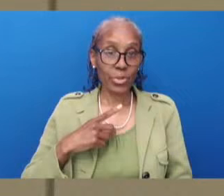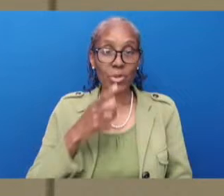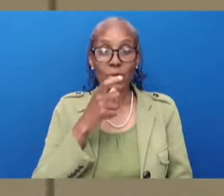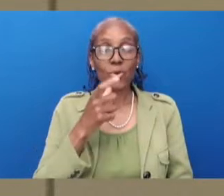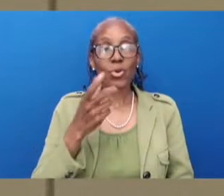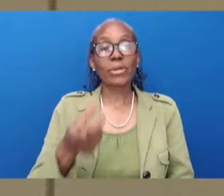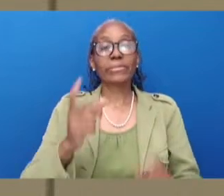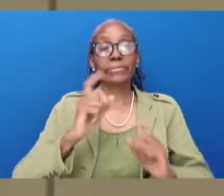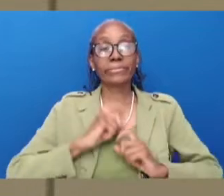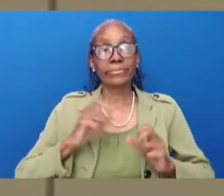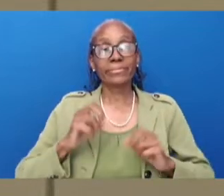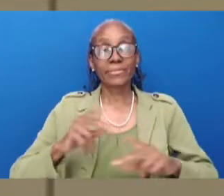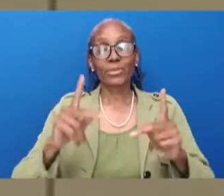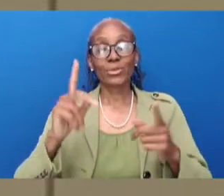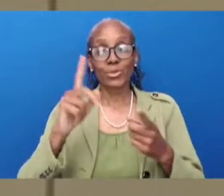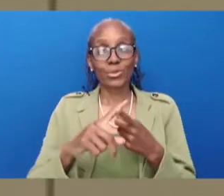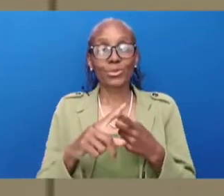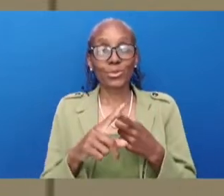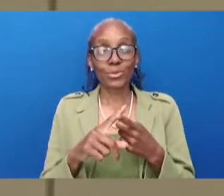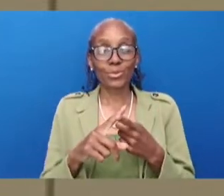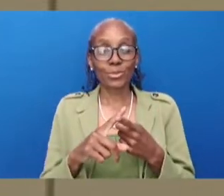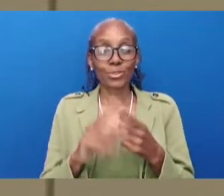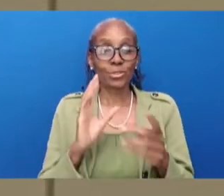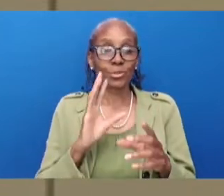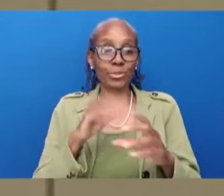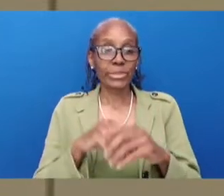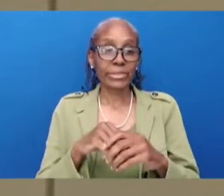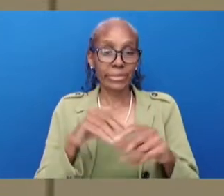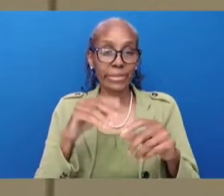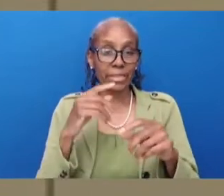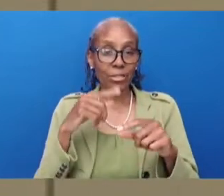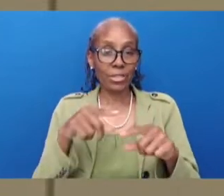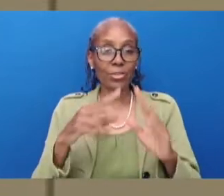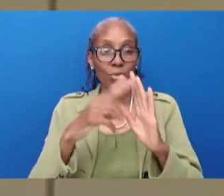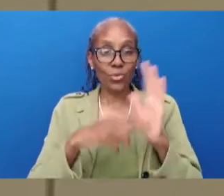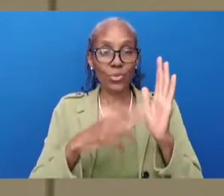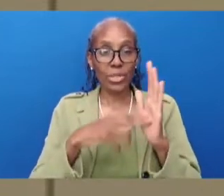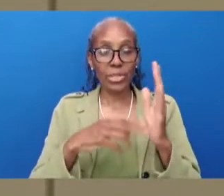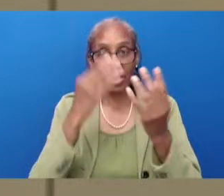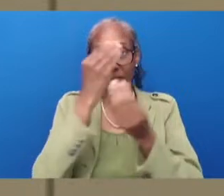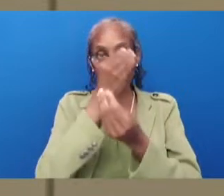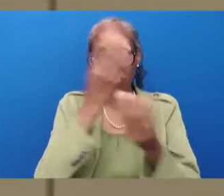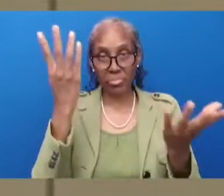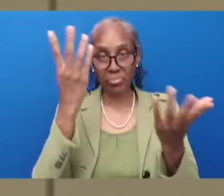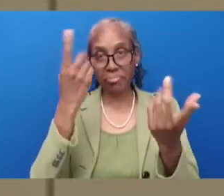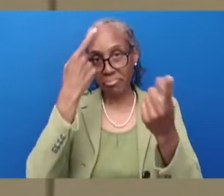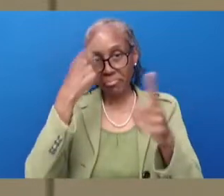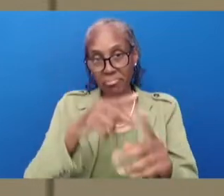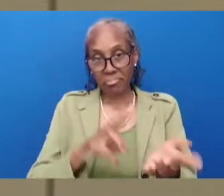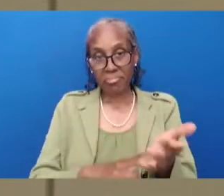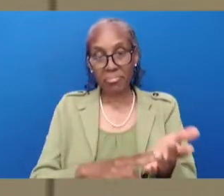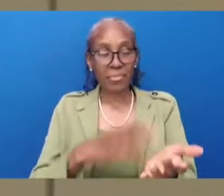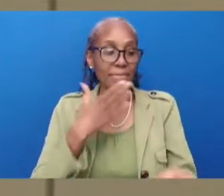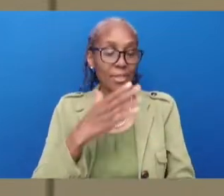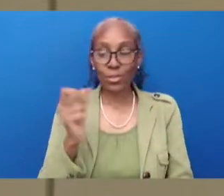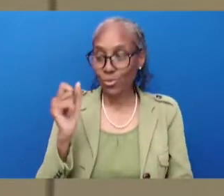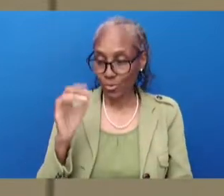LET ME FIRST SAY THANK YOU TO THE CHAIRMAN OF